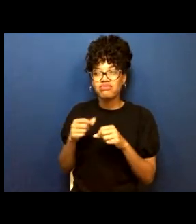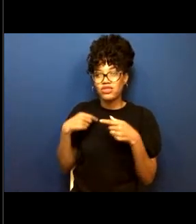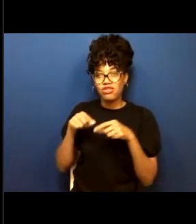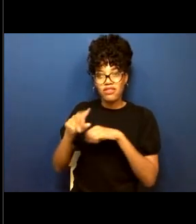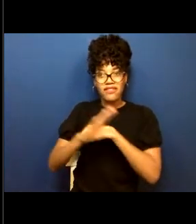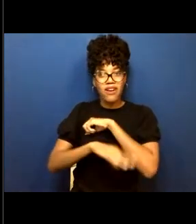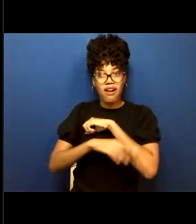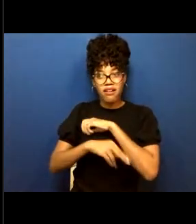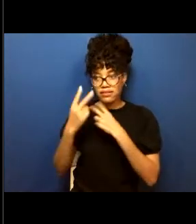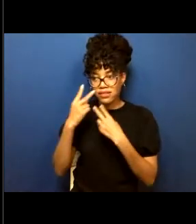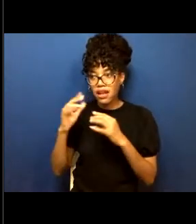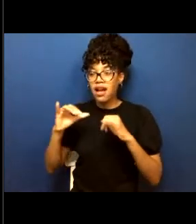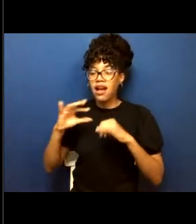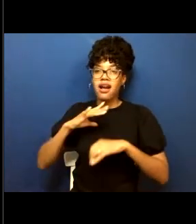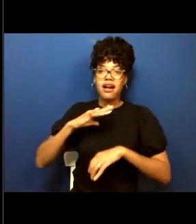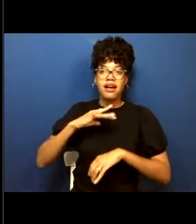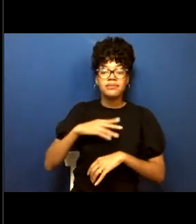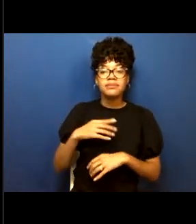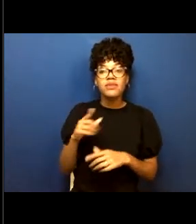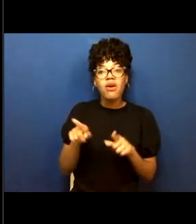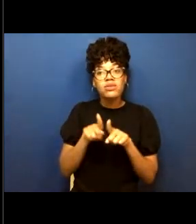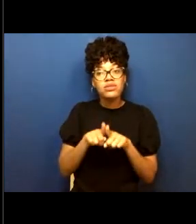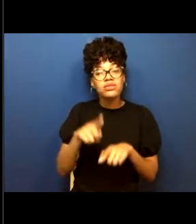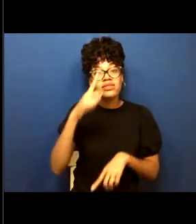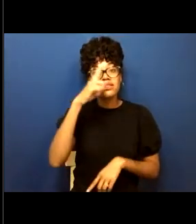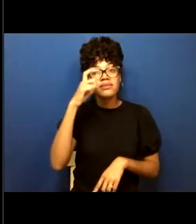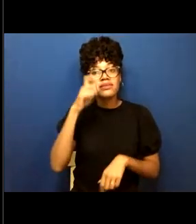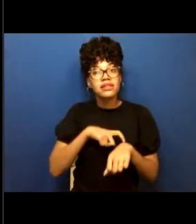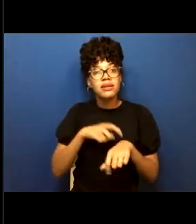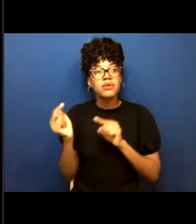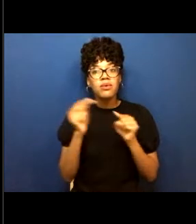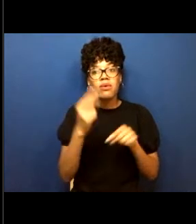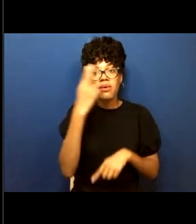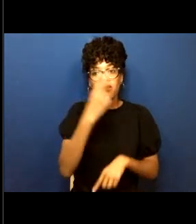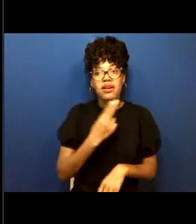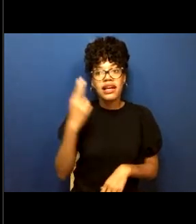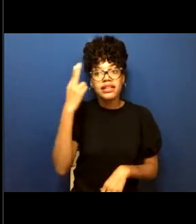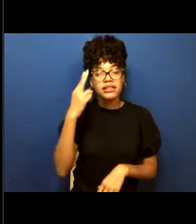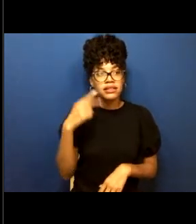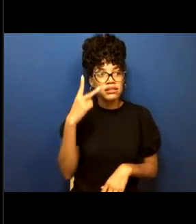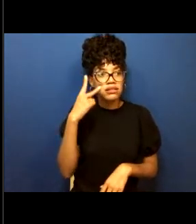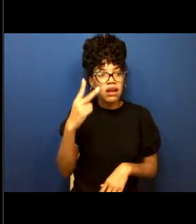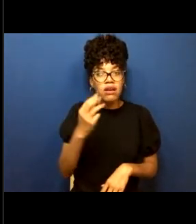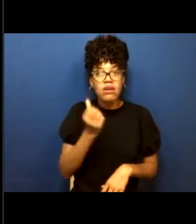And I really think ever since my first experience immersing myself in a warm motion just seal the deal